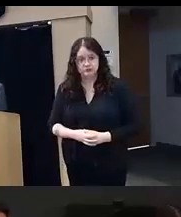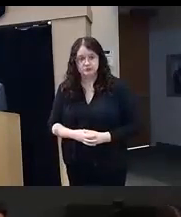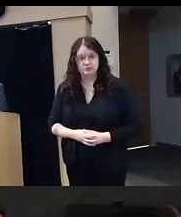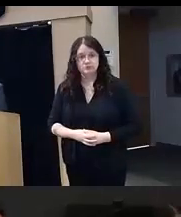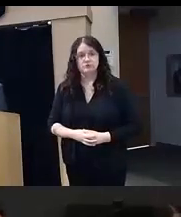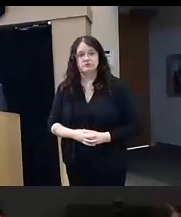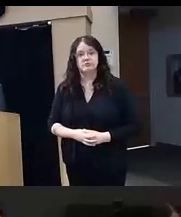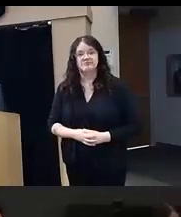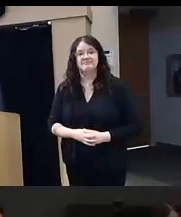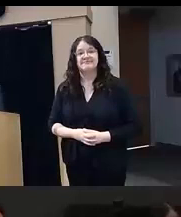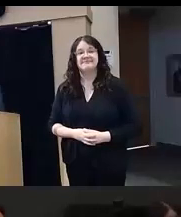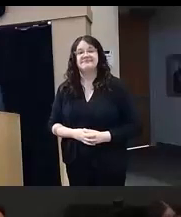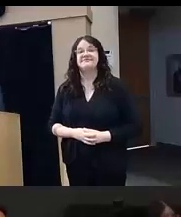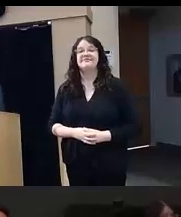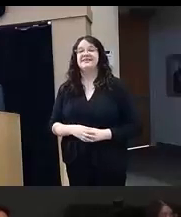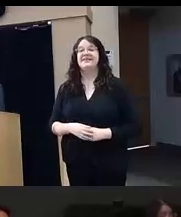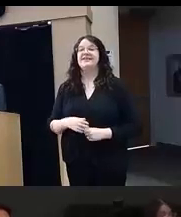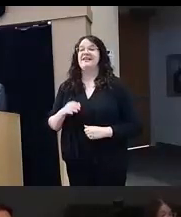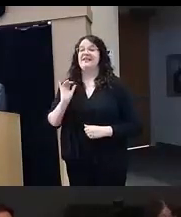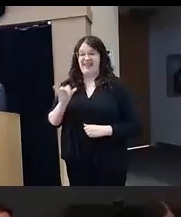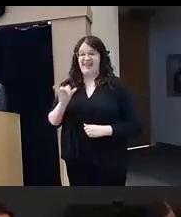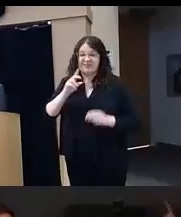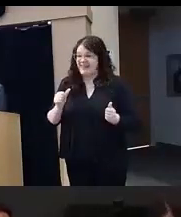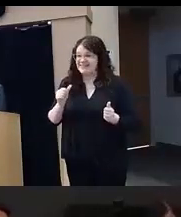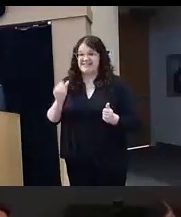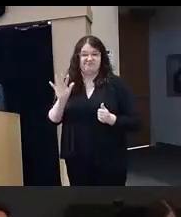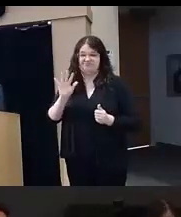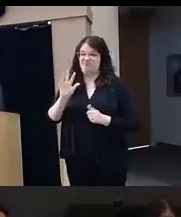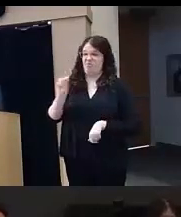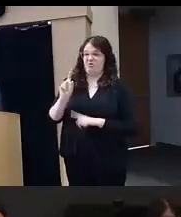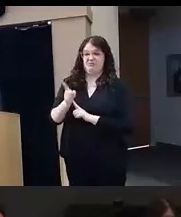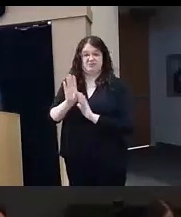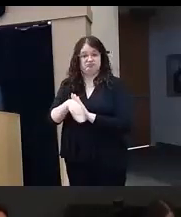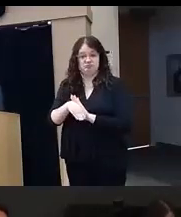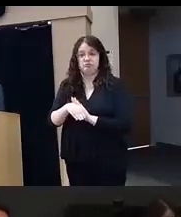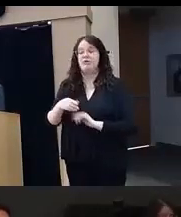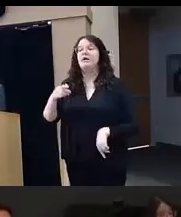but in 30 minutes or so but it was really rapid everything by the time I got there by 11 o'clock